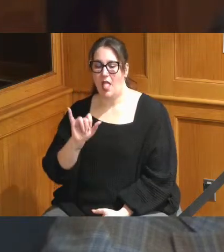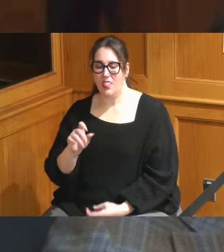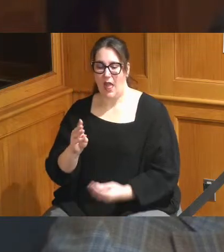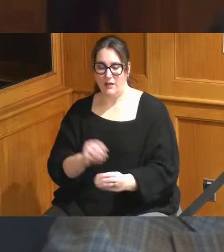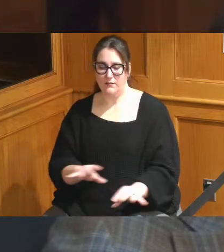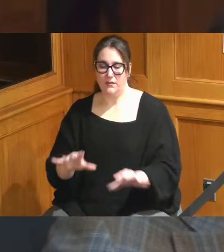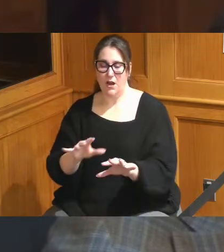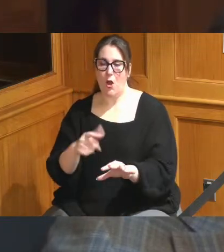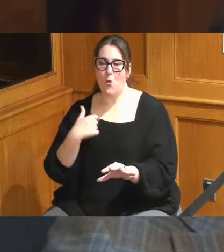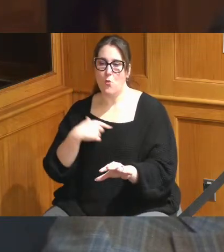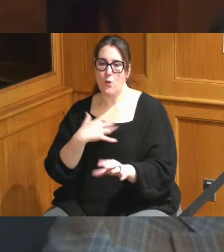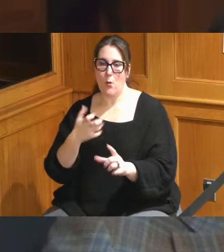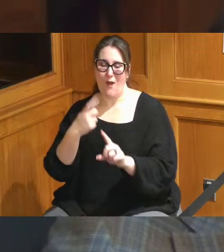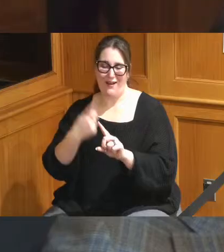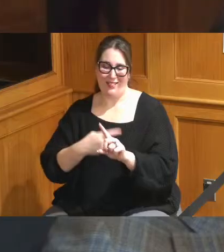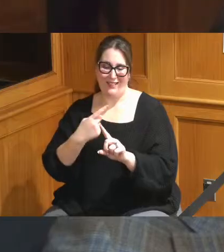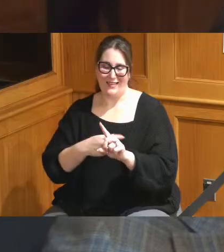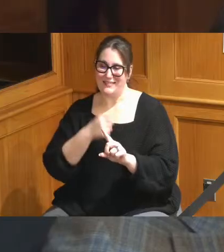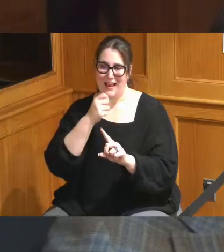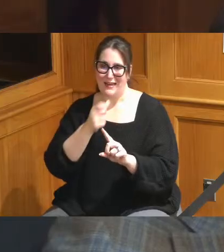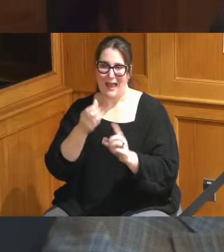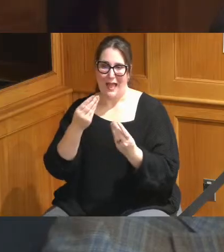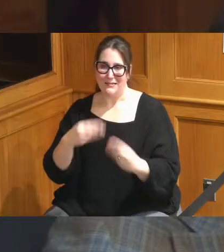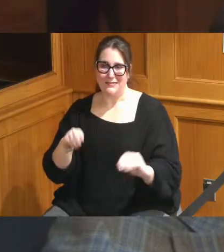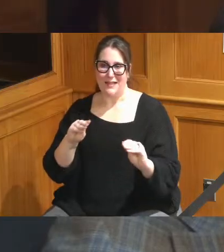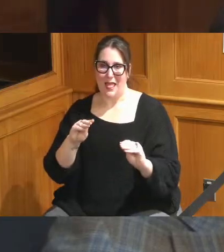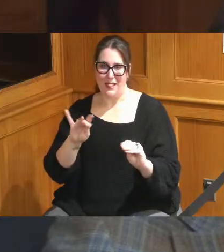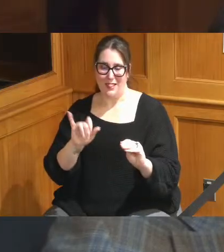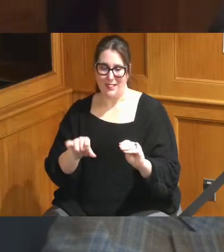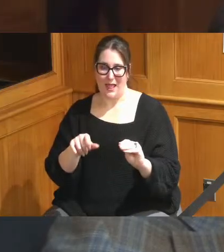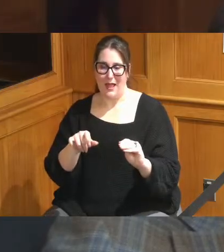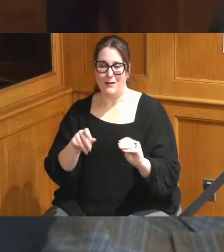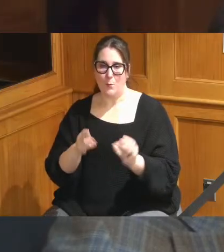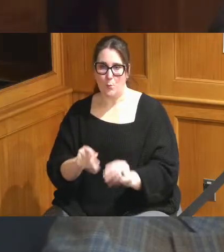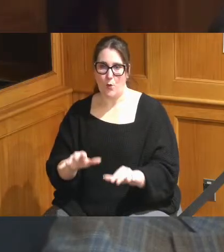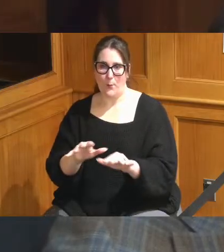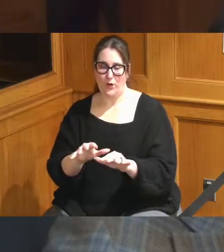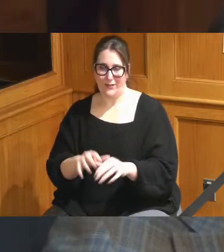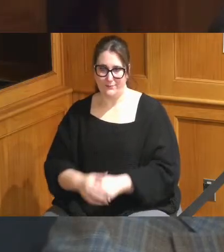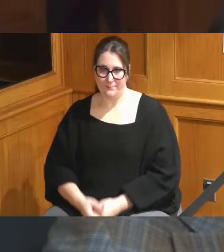thing down there. the other thing I wanted to say, I don't know if I want to make it just walking